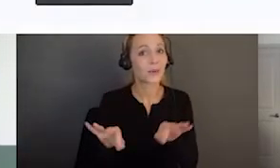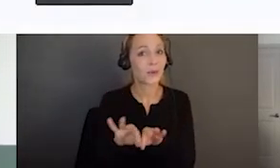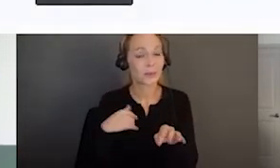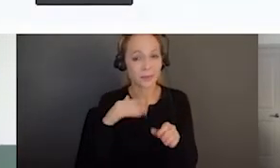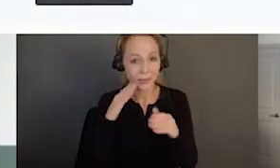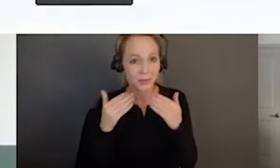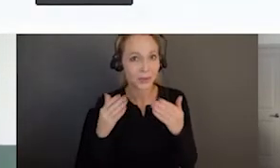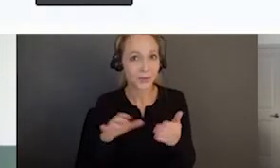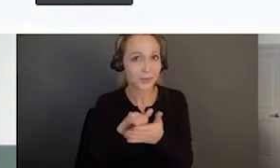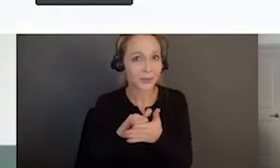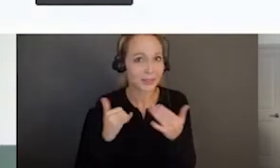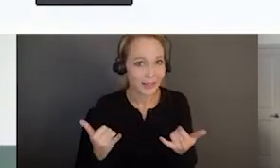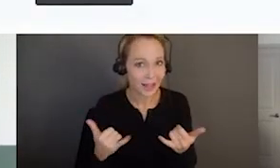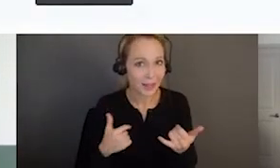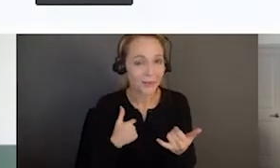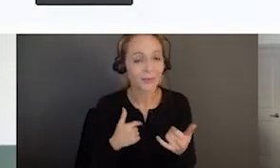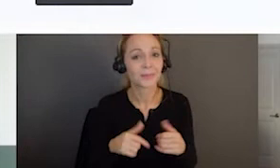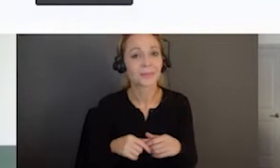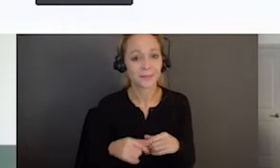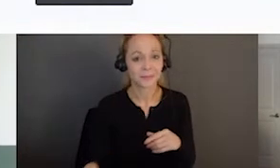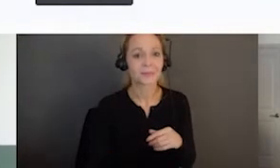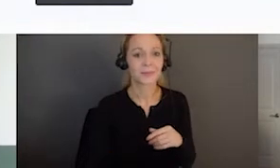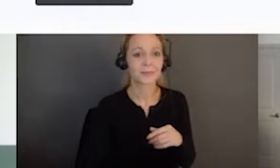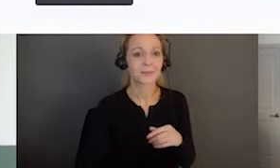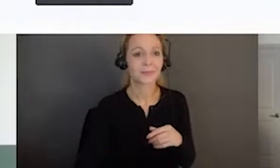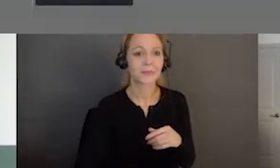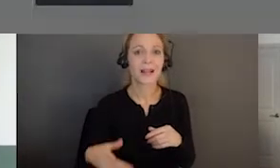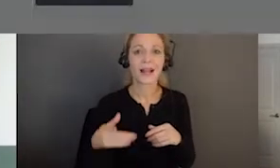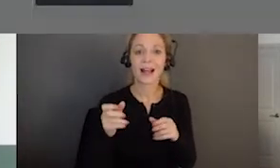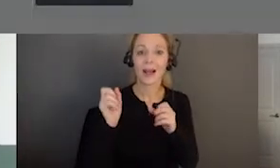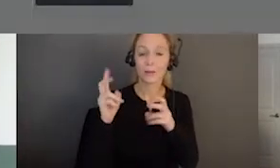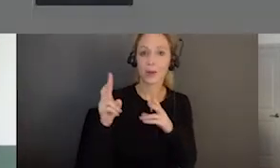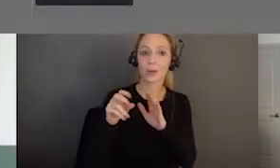DO NOW, A SAMPLE RESUMÉ I HAVE AVAILABLE, AND THEY HIT